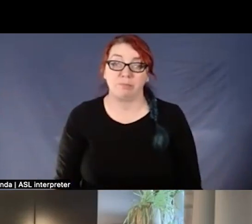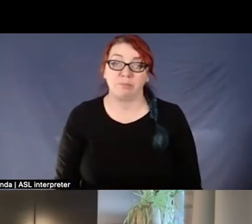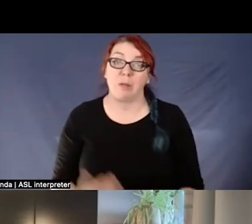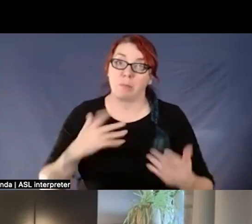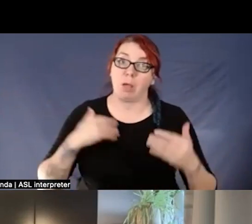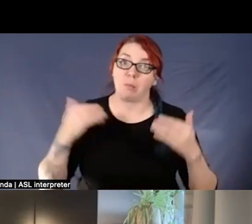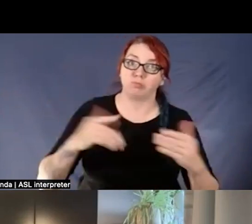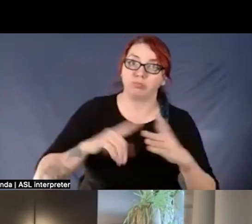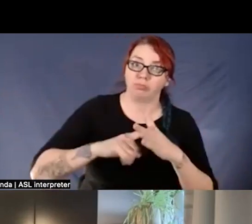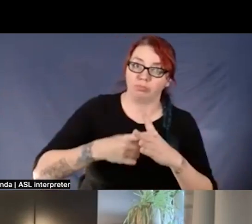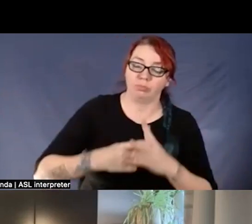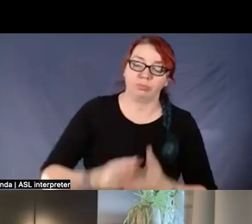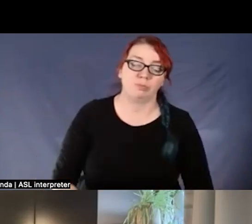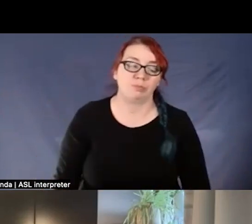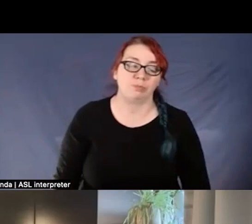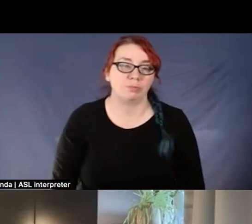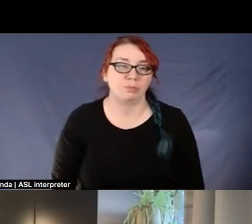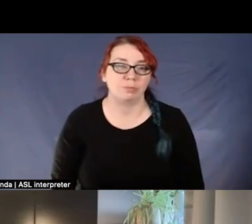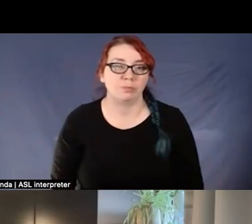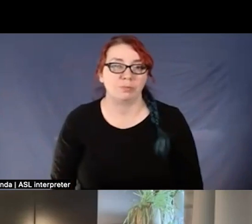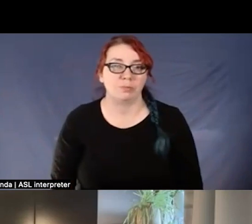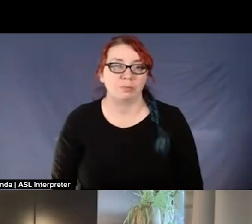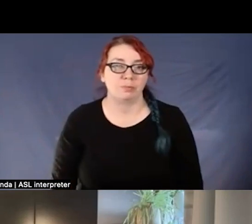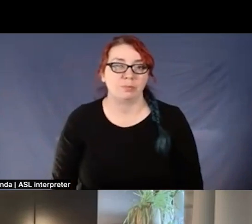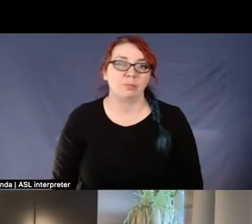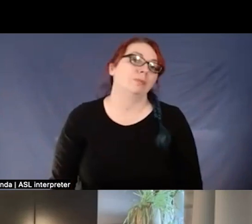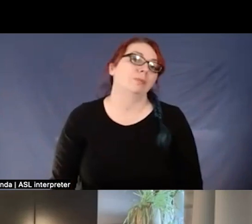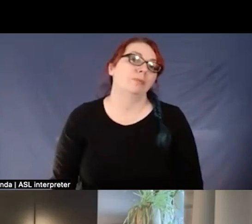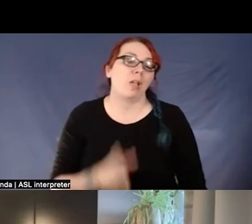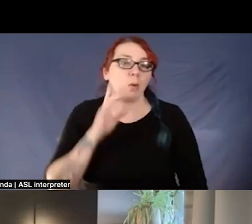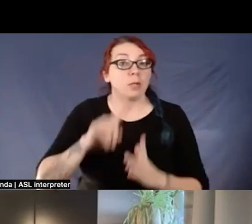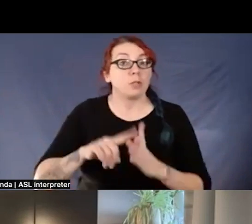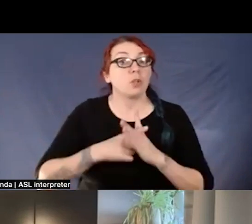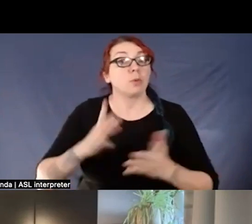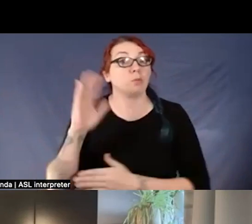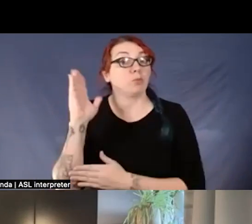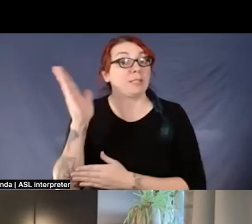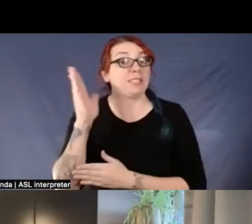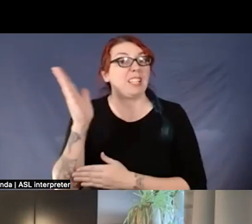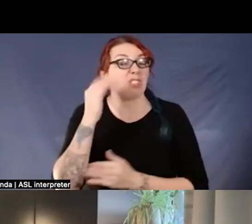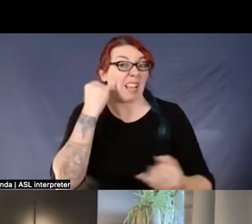us off today with one presentation hack and three email tricks. I will be joined by Margaret Bryant,